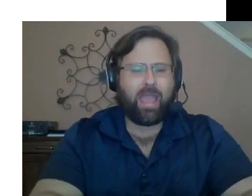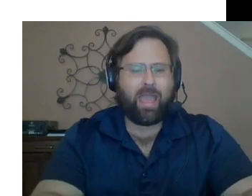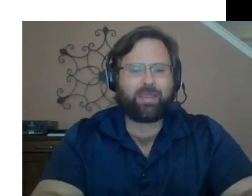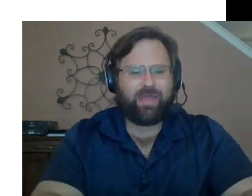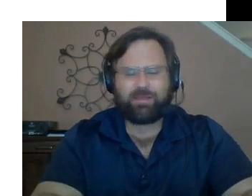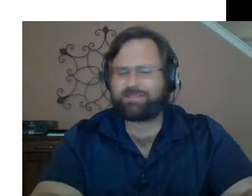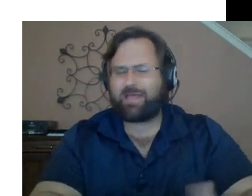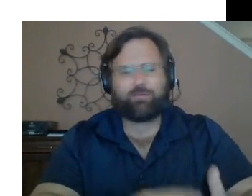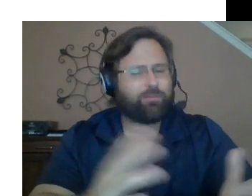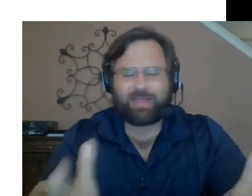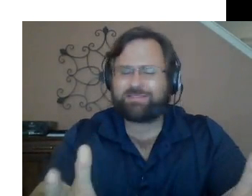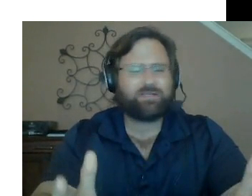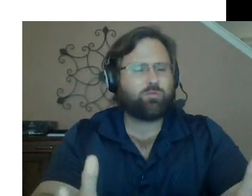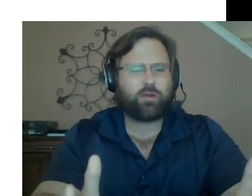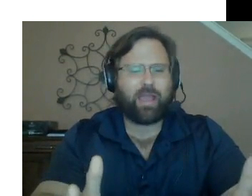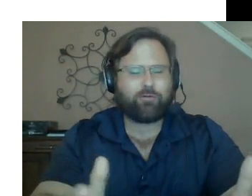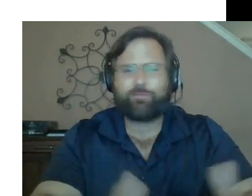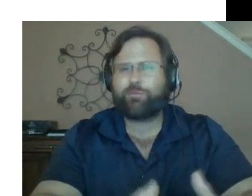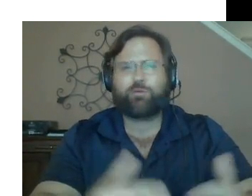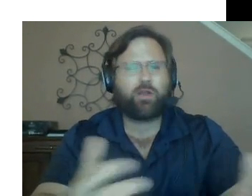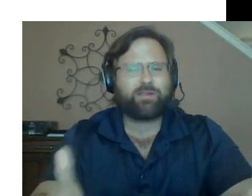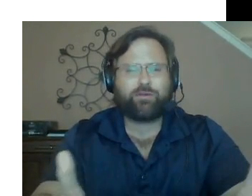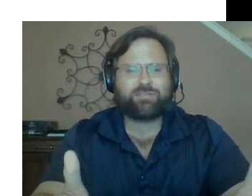and that means that the plans didn't work out you were going to do something